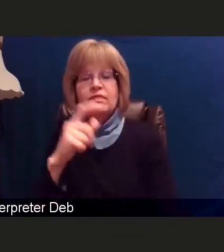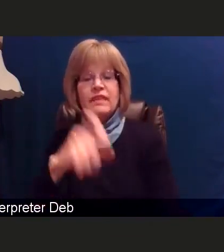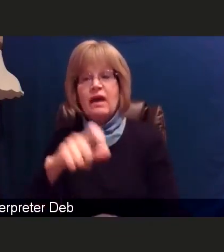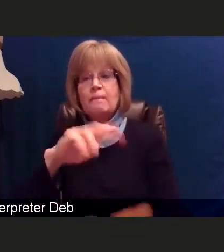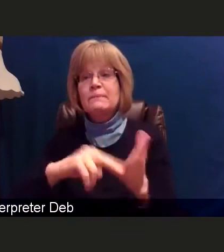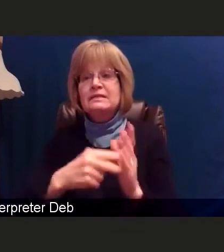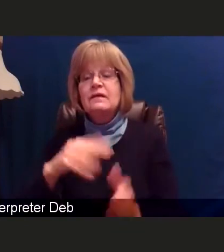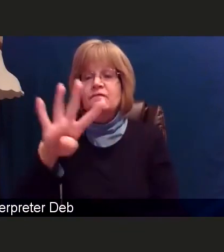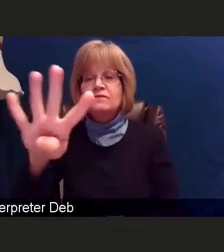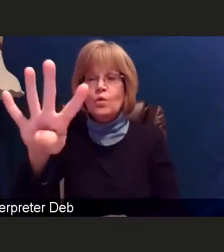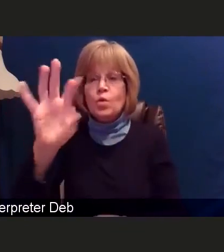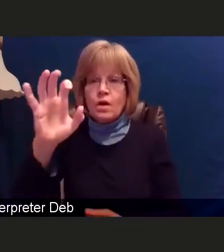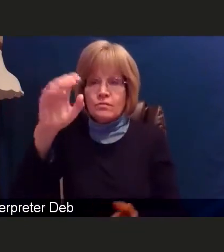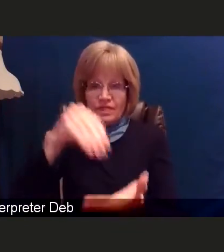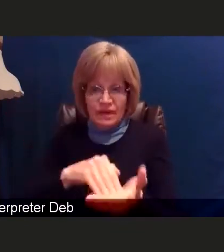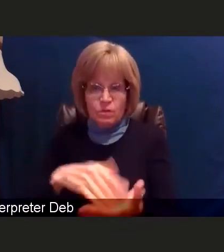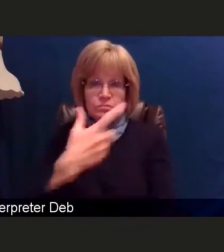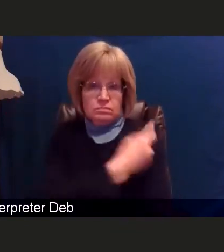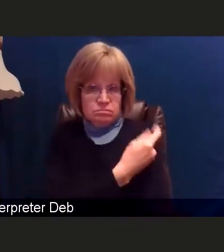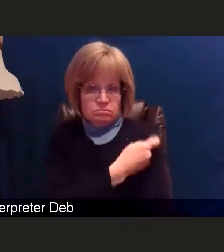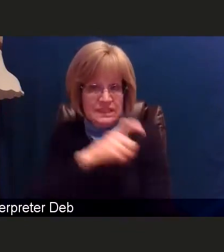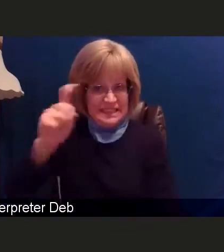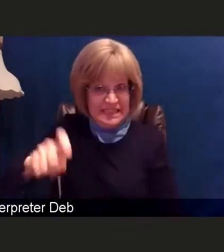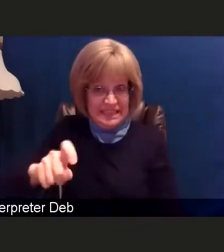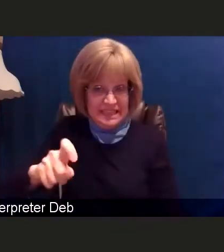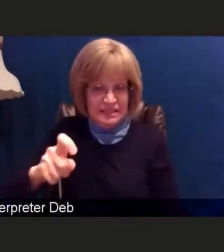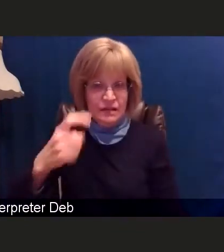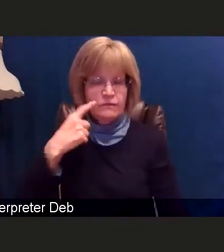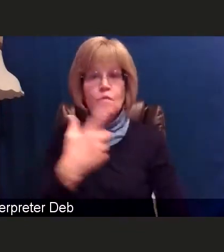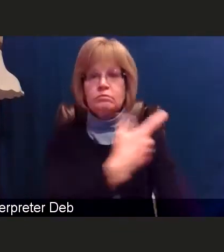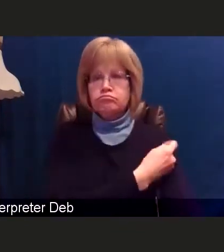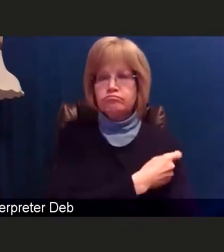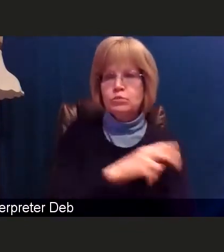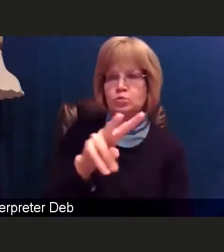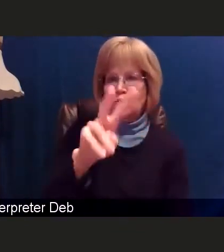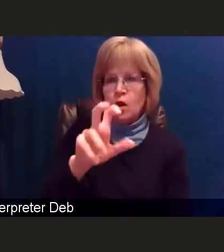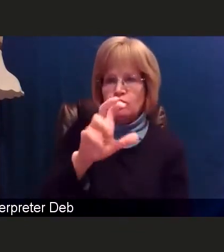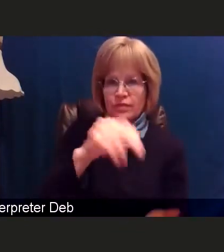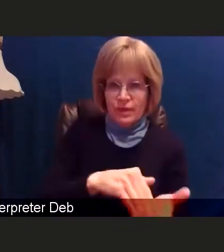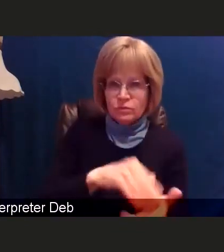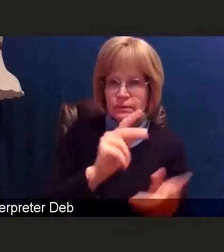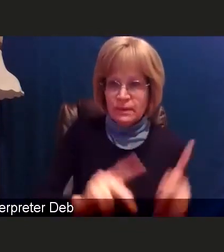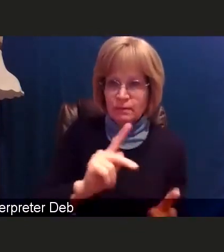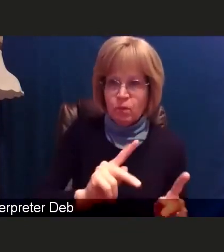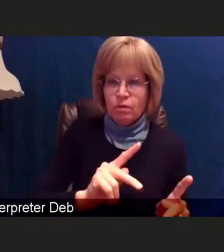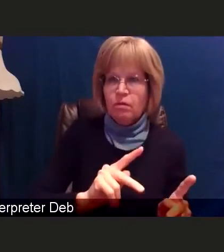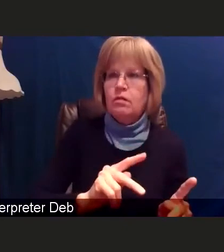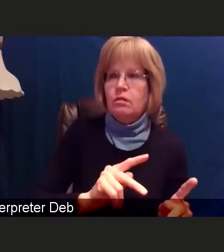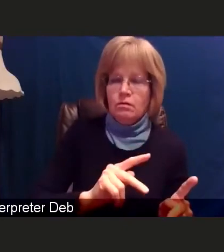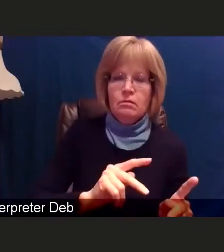in order to vaccinate the 200,000 people who might want that that became open